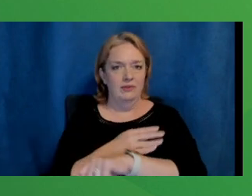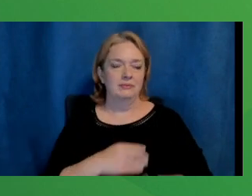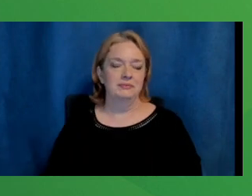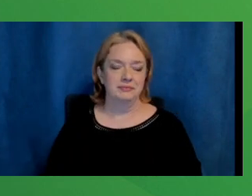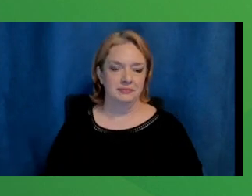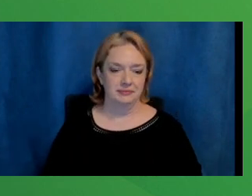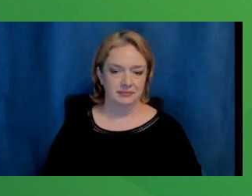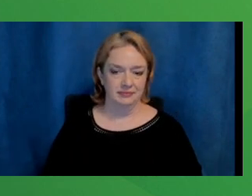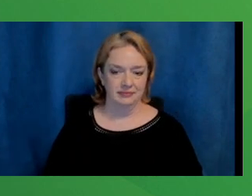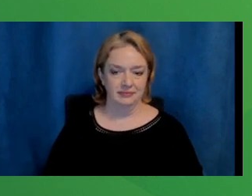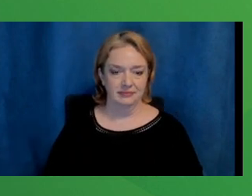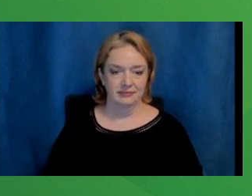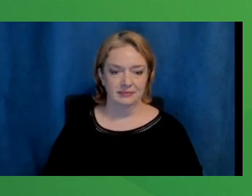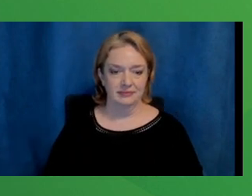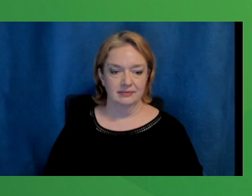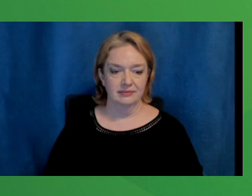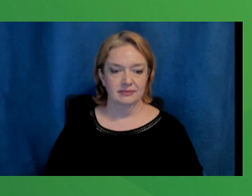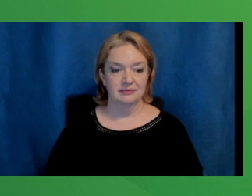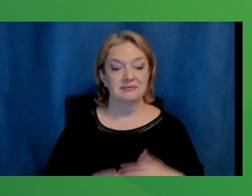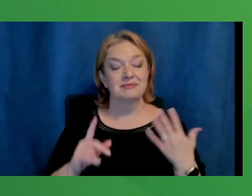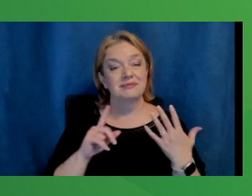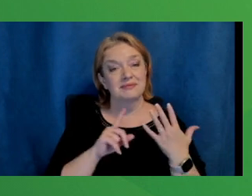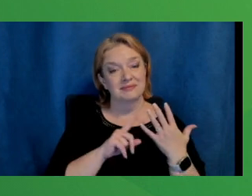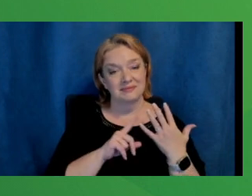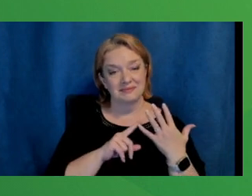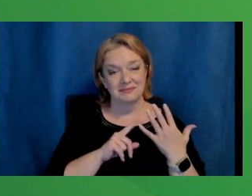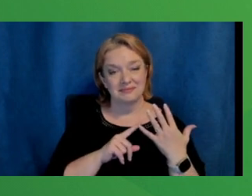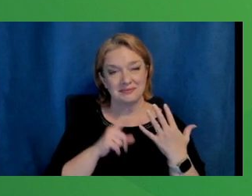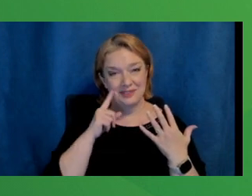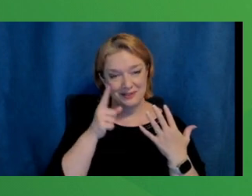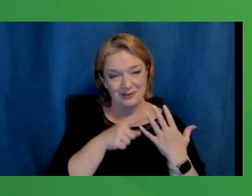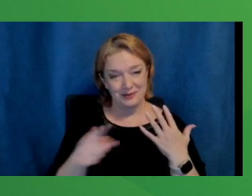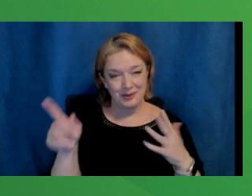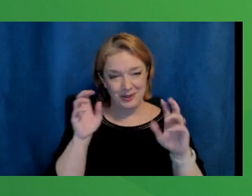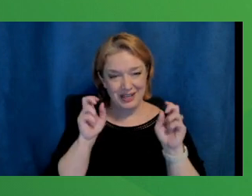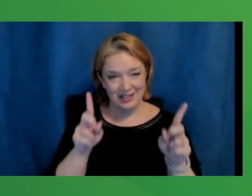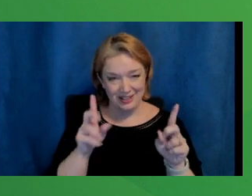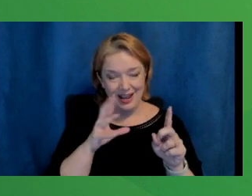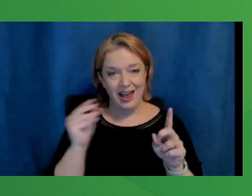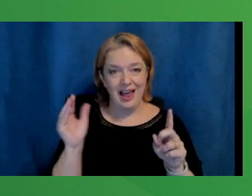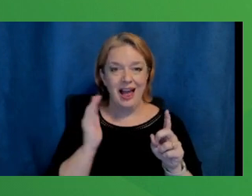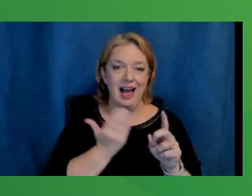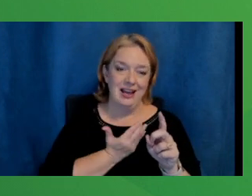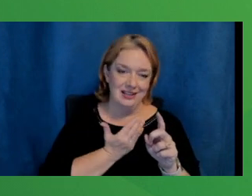and I think this is for our educators out there and our many practitioners as well as researchers,